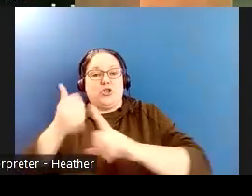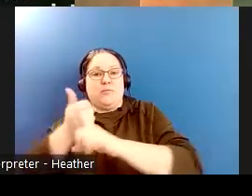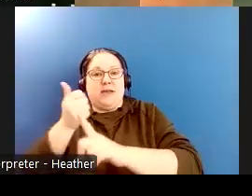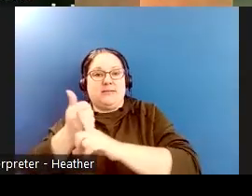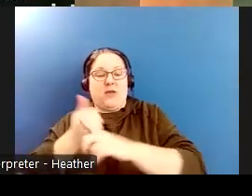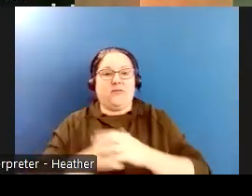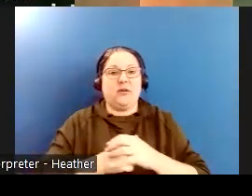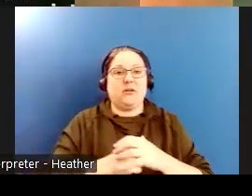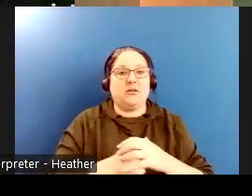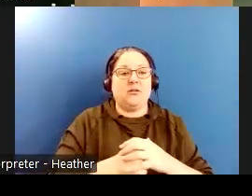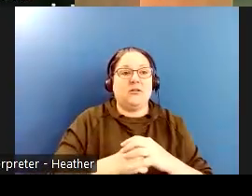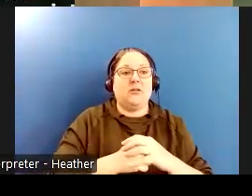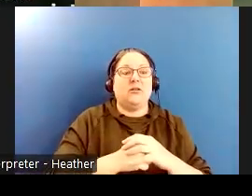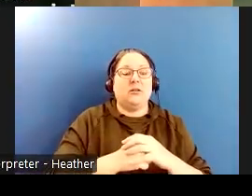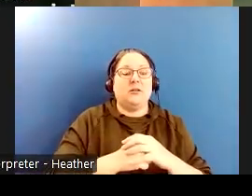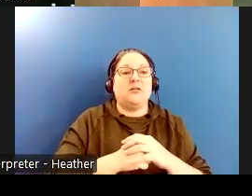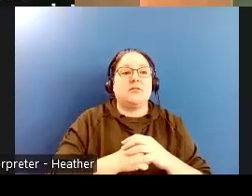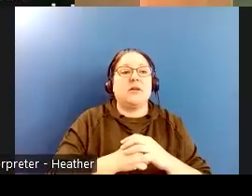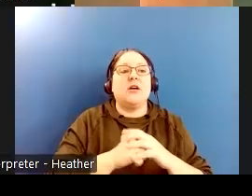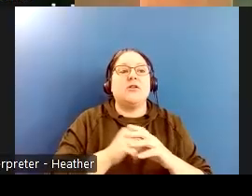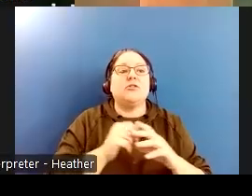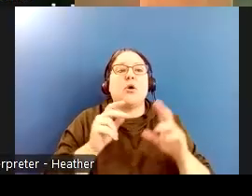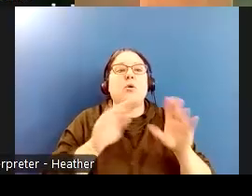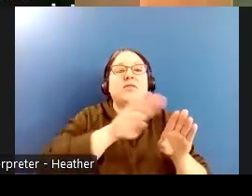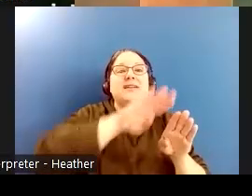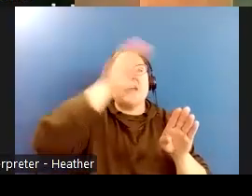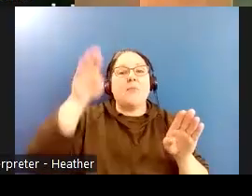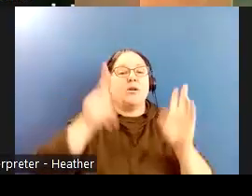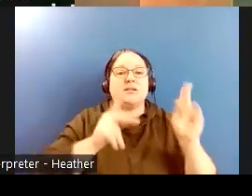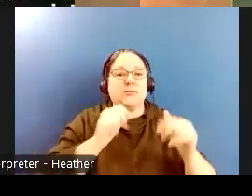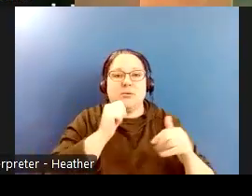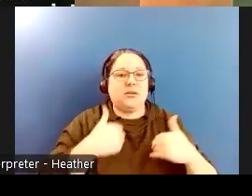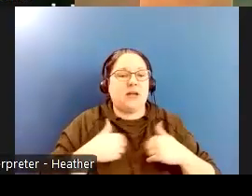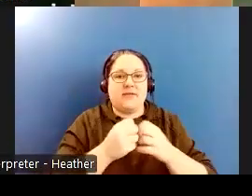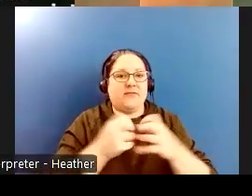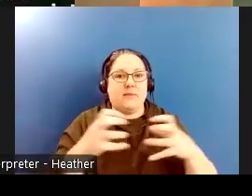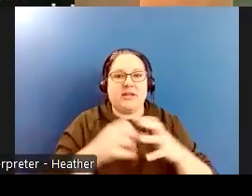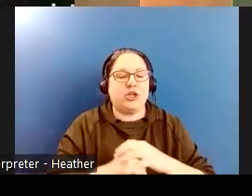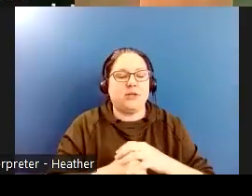the top curve is is folks who didn't have inflammation or depression. Um I started to